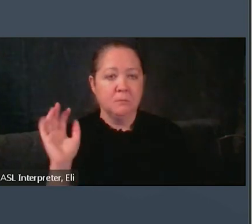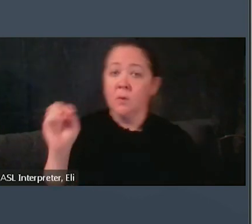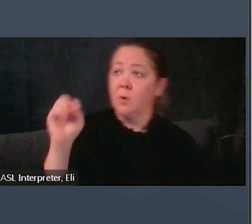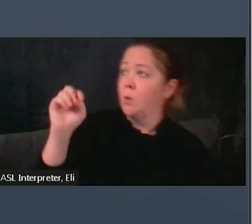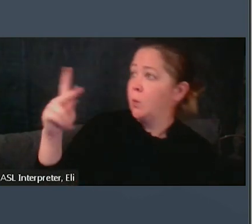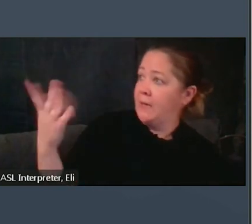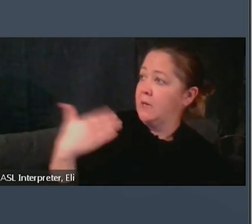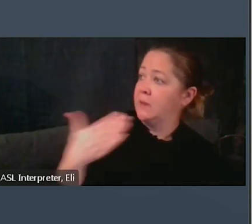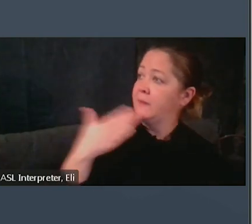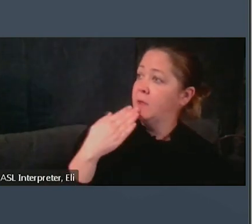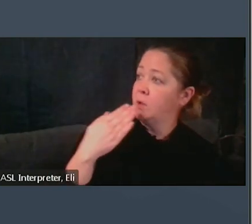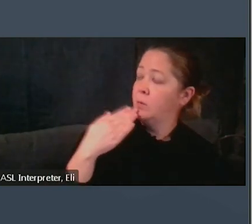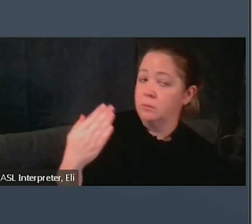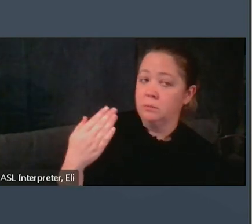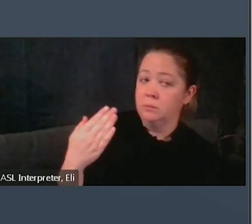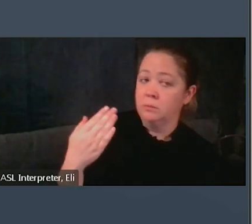Okay. Langevin of then I know.